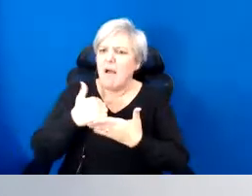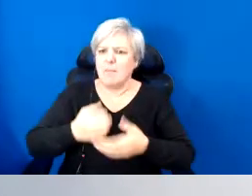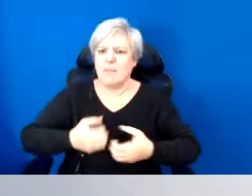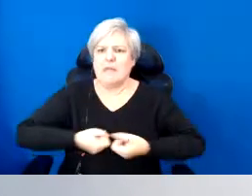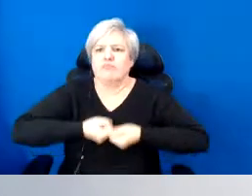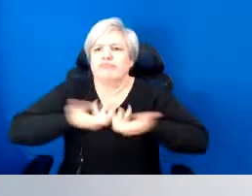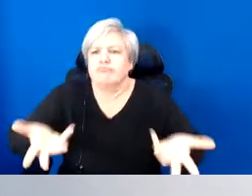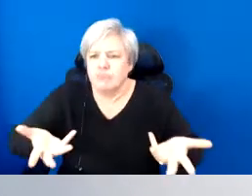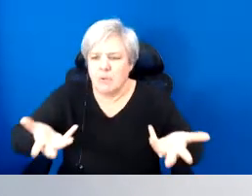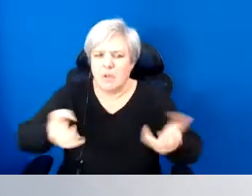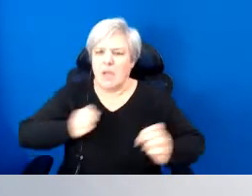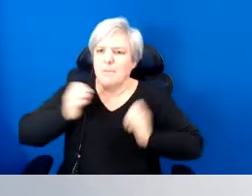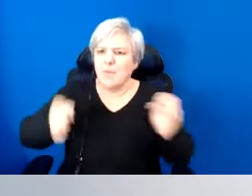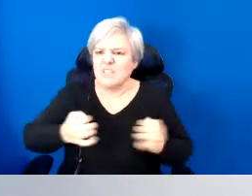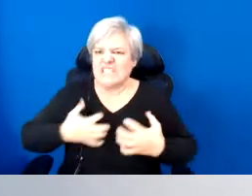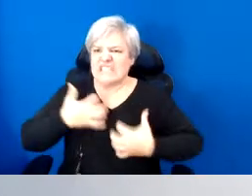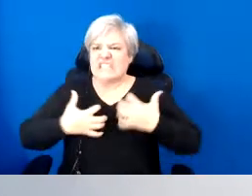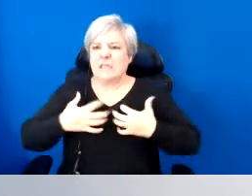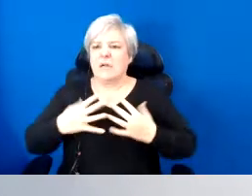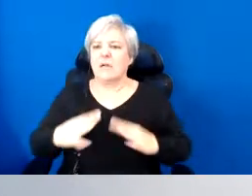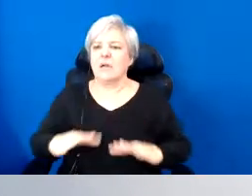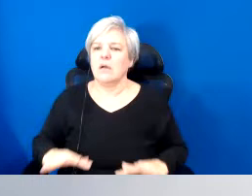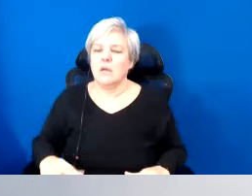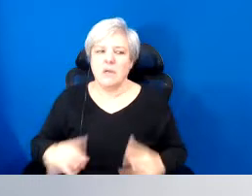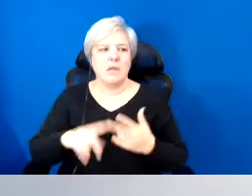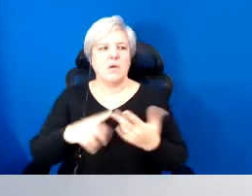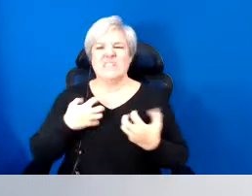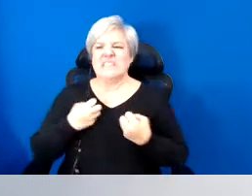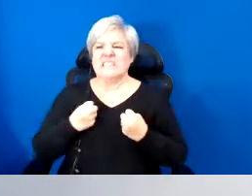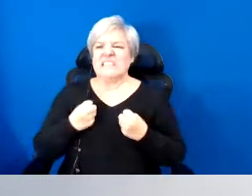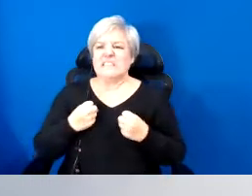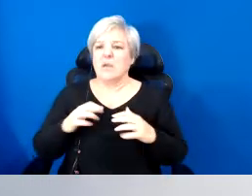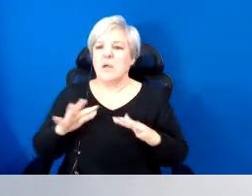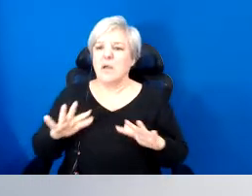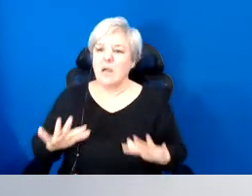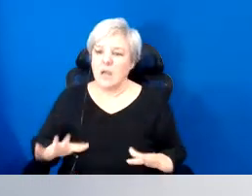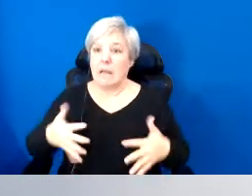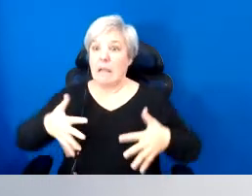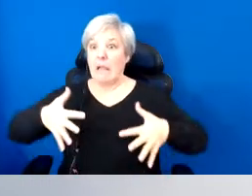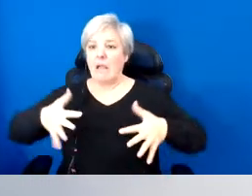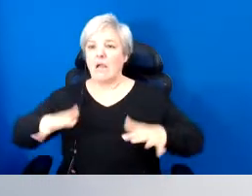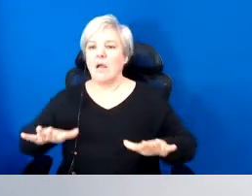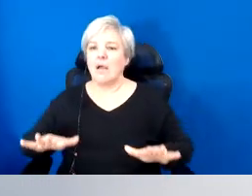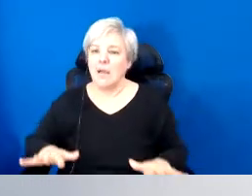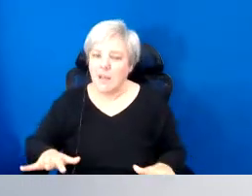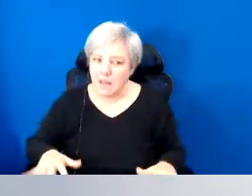It can reduce aggressive feelings. It can release tension, anxiety and relief from different depression,